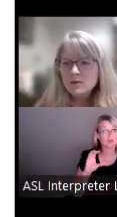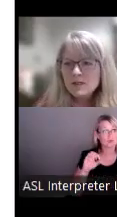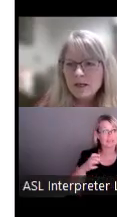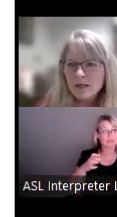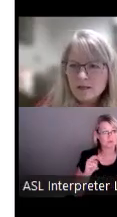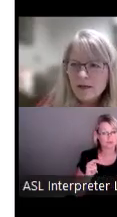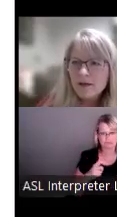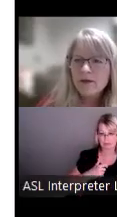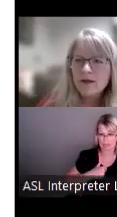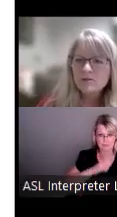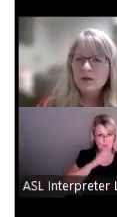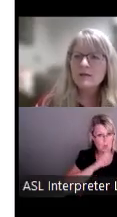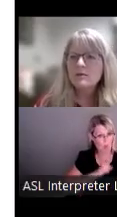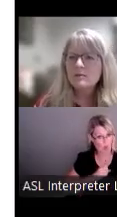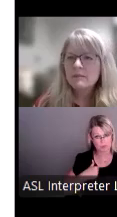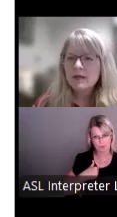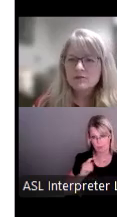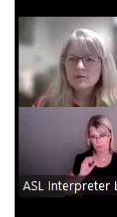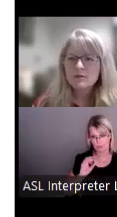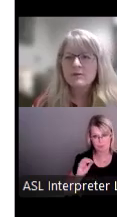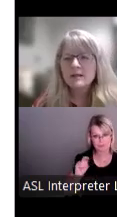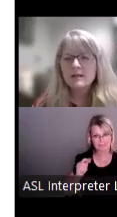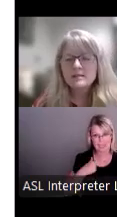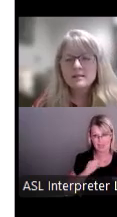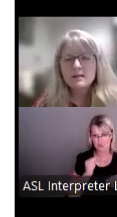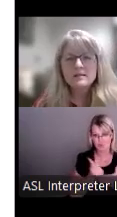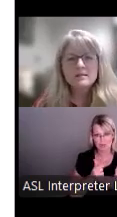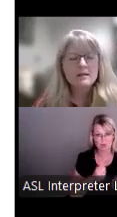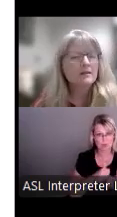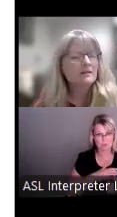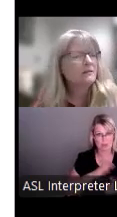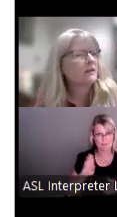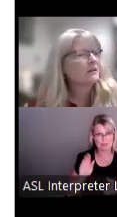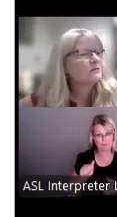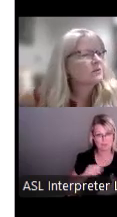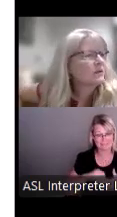OT, I graduated with my bachelor degree in 1997 if that gives you